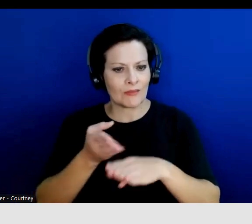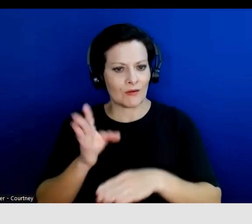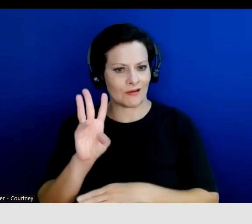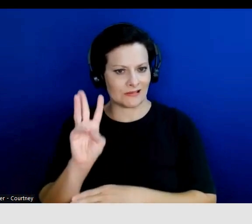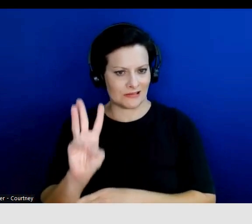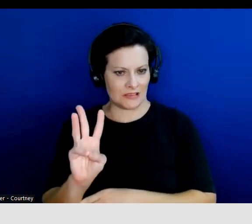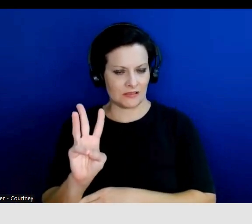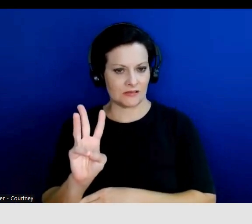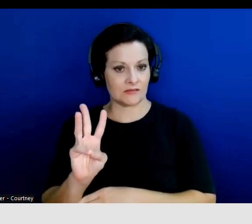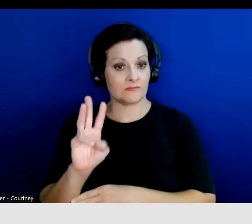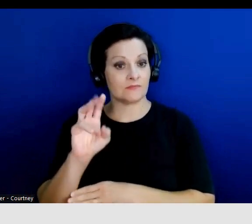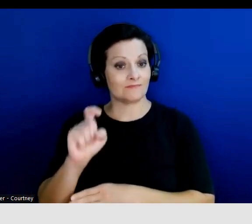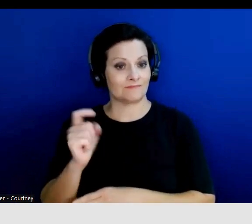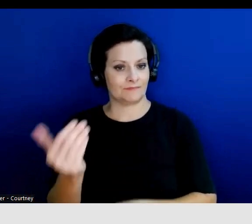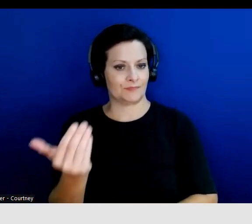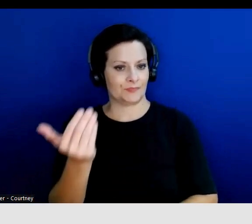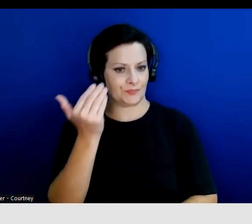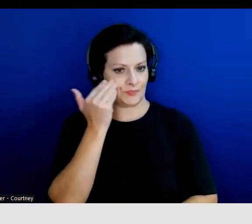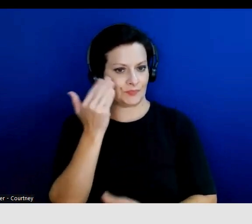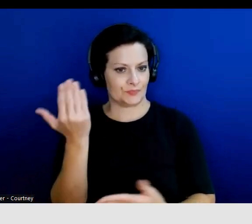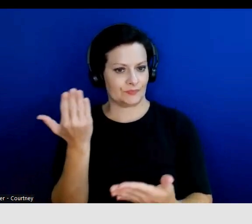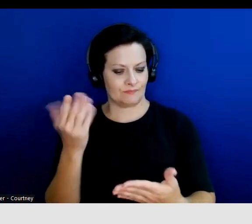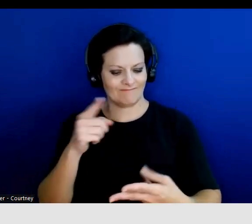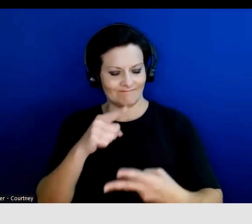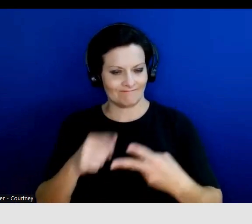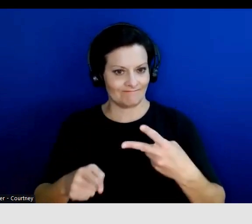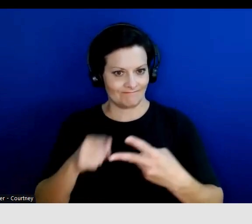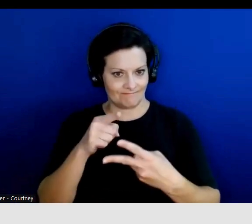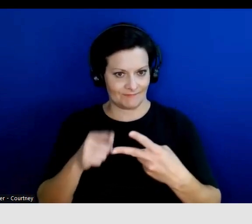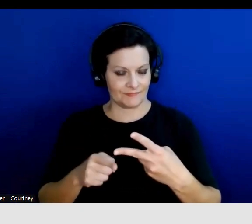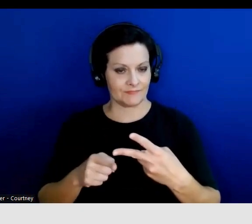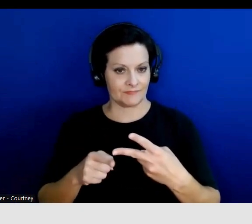you must be aware of two limitations: